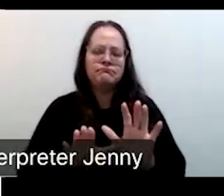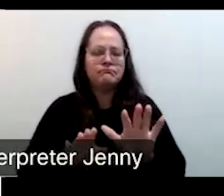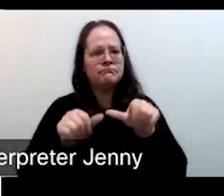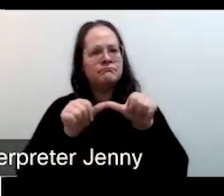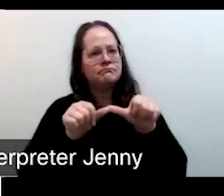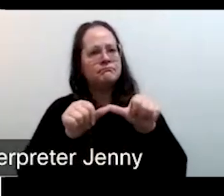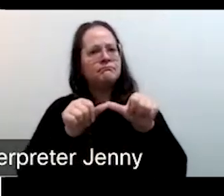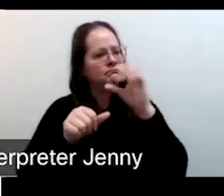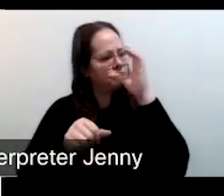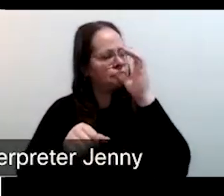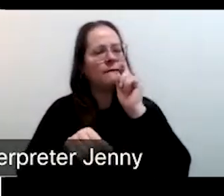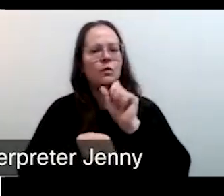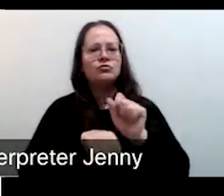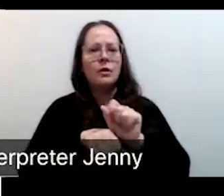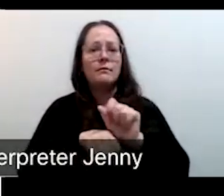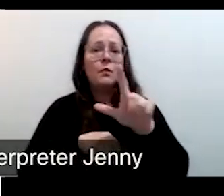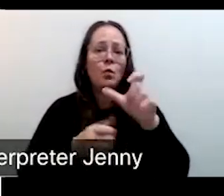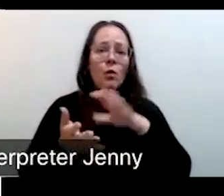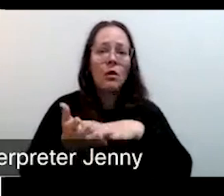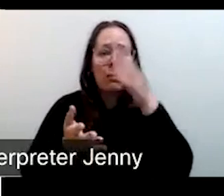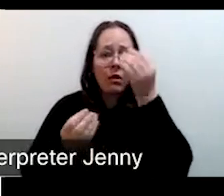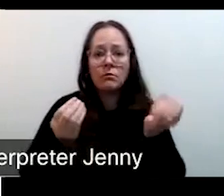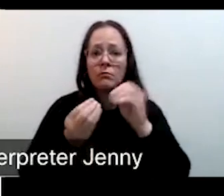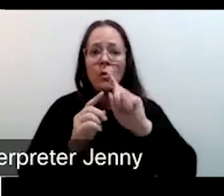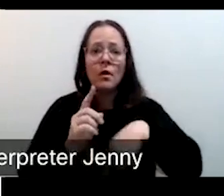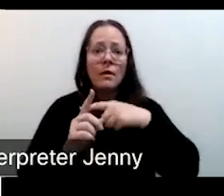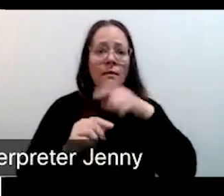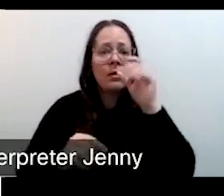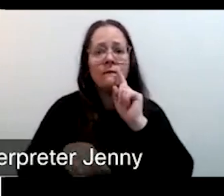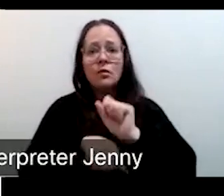If you would like to learn more about looking for a job, please contact your college or